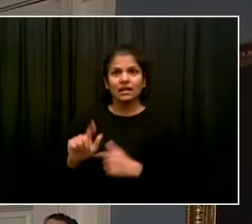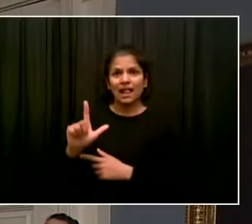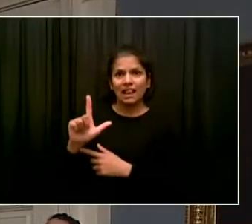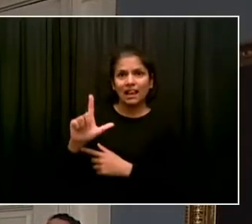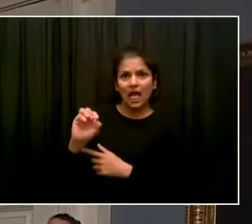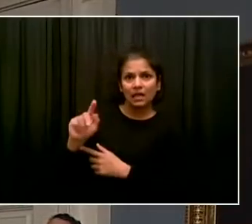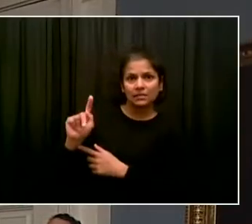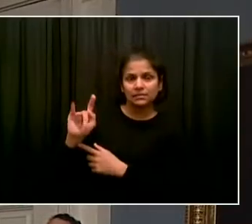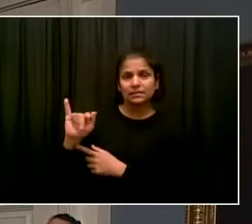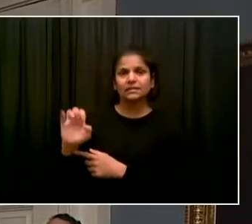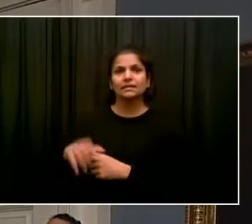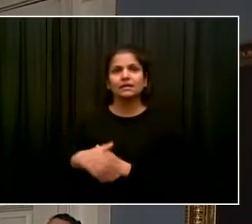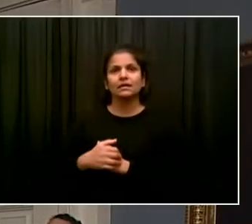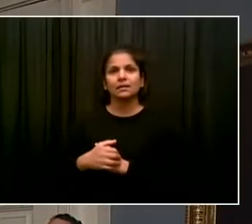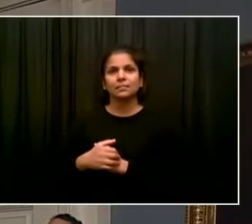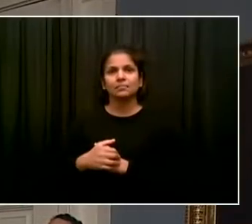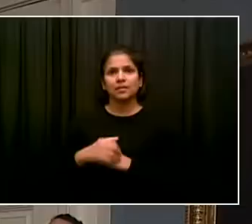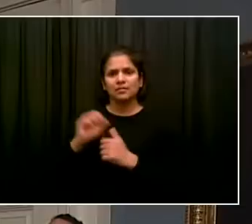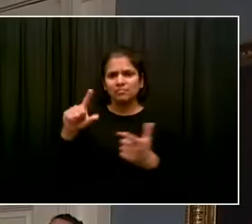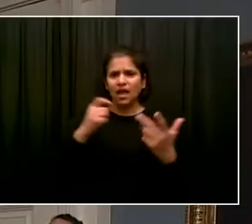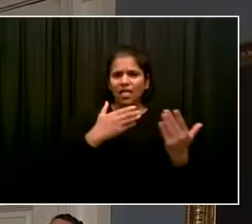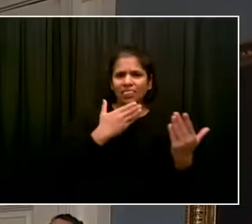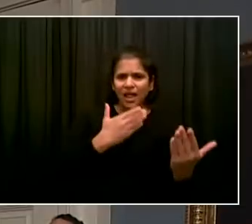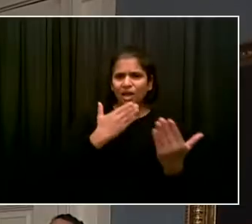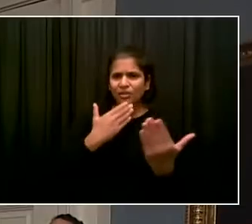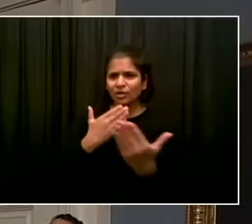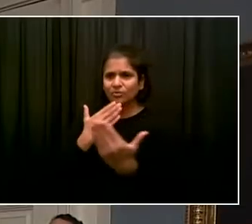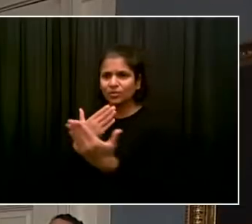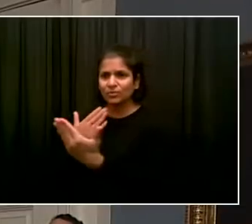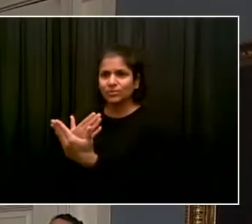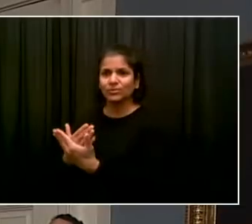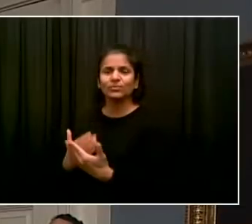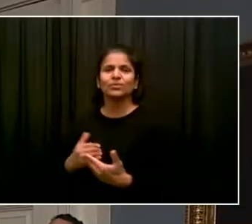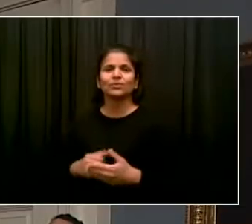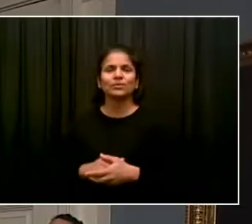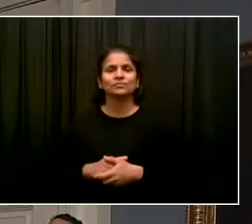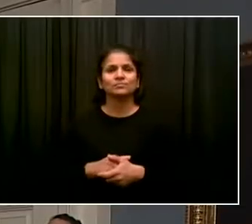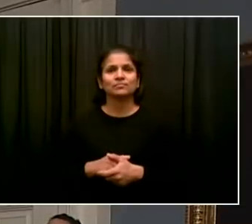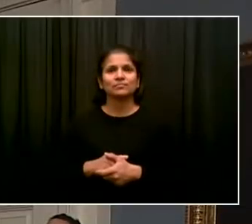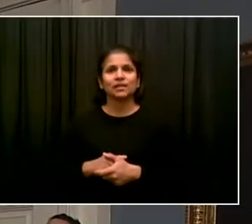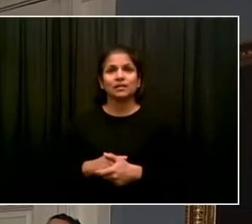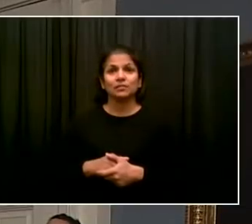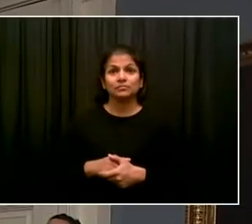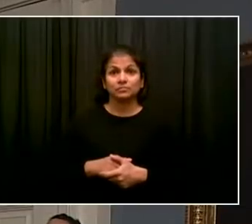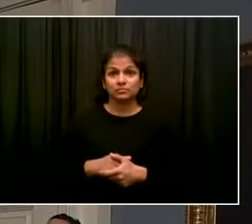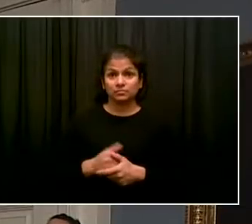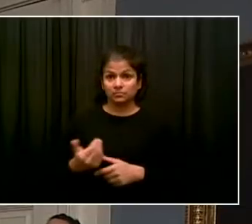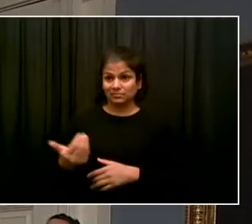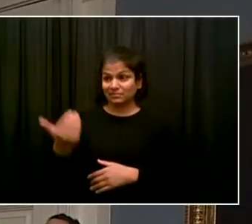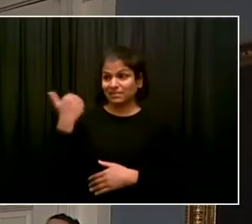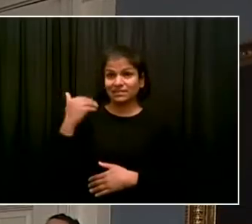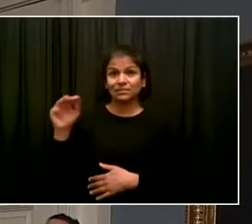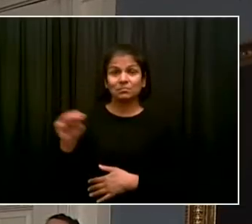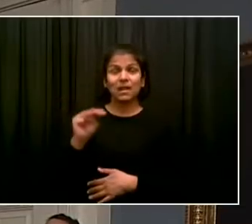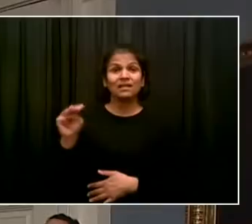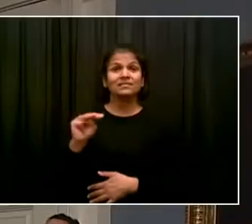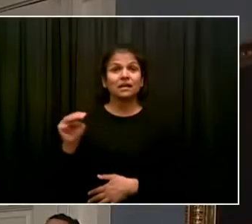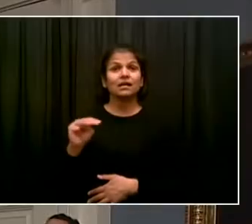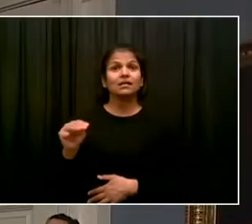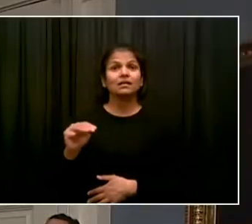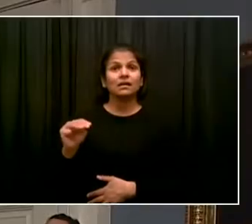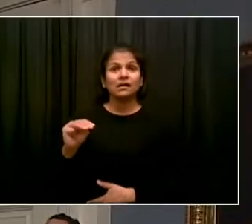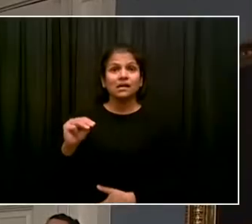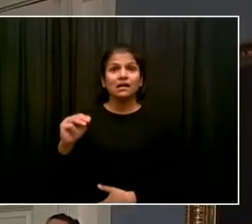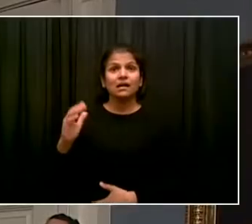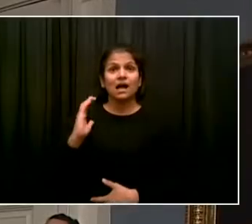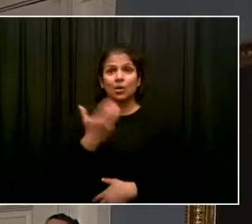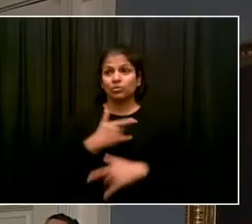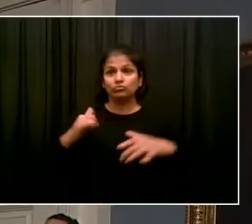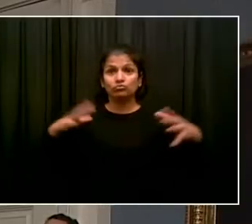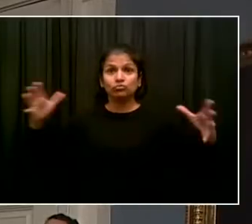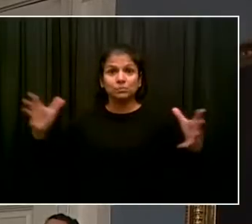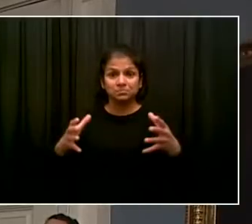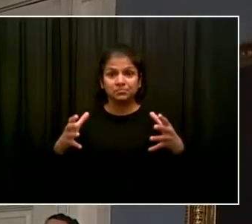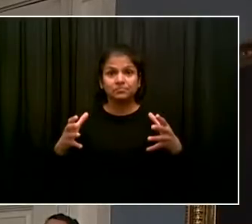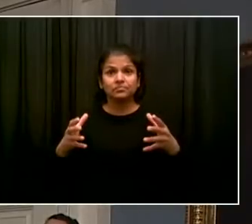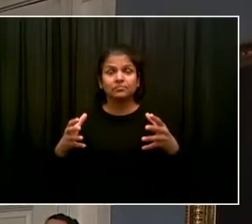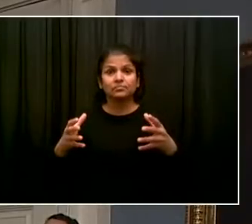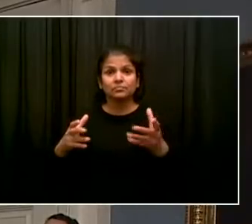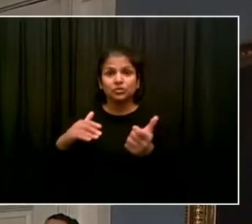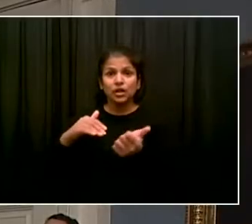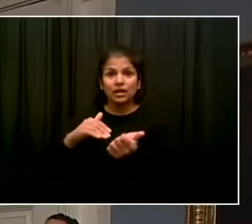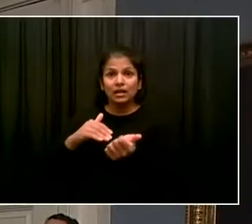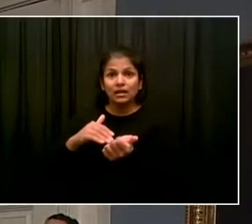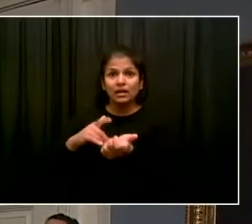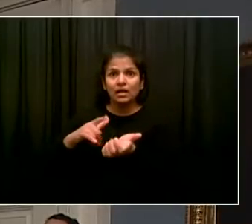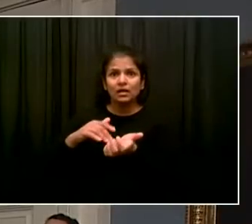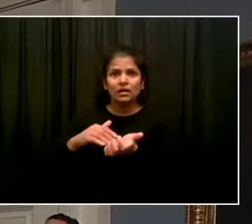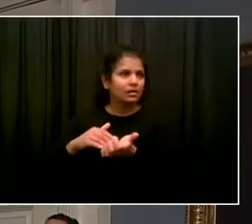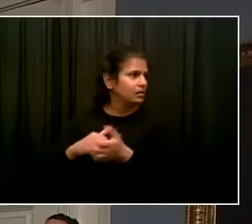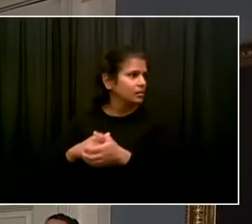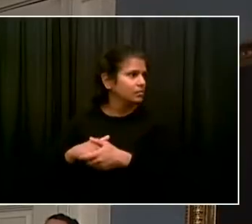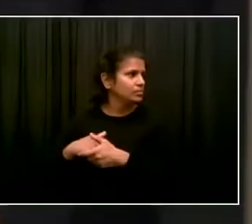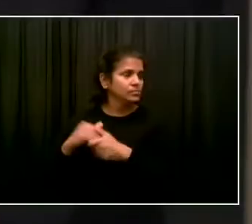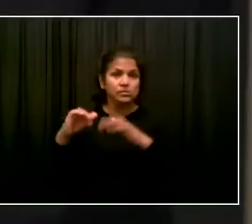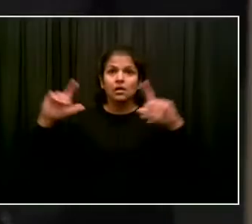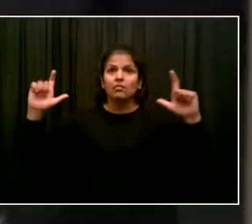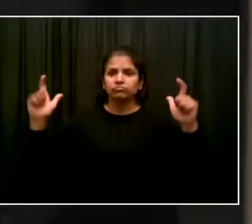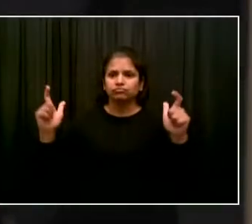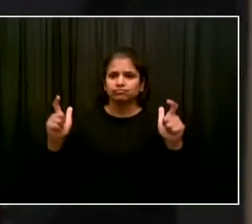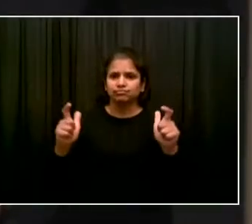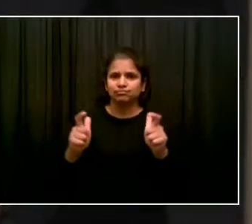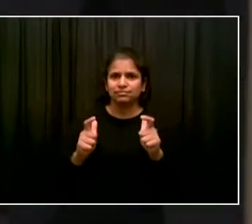STAFF, WE LO STA